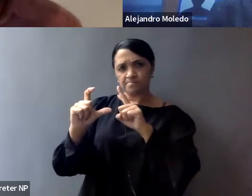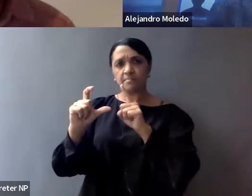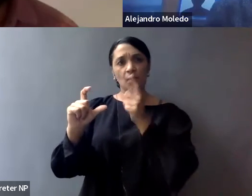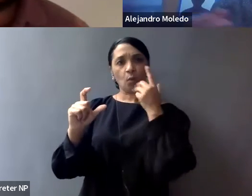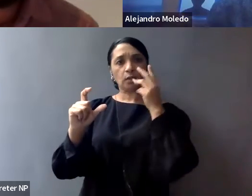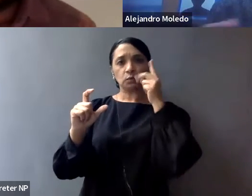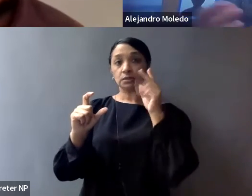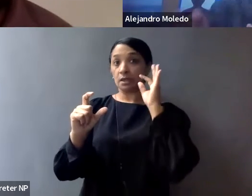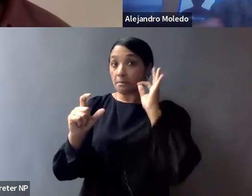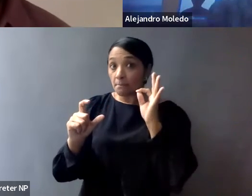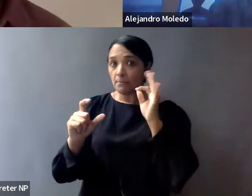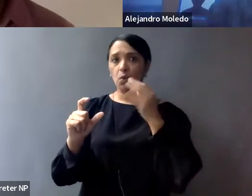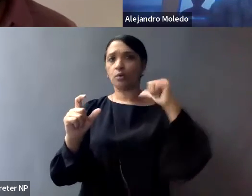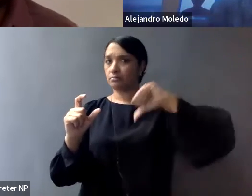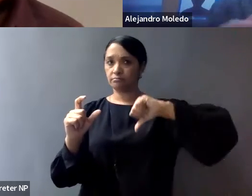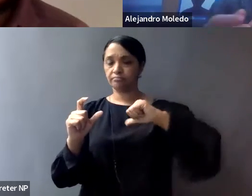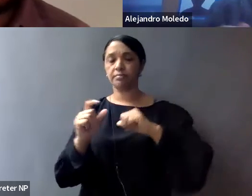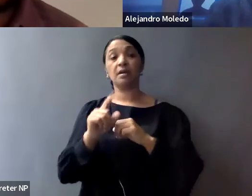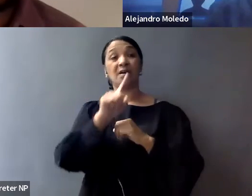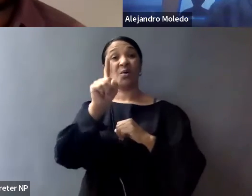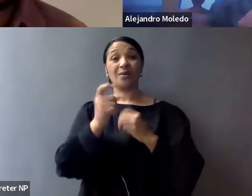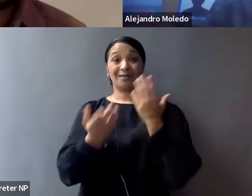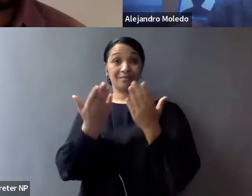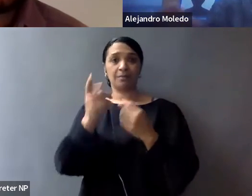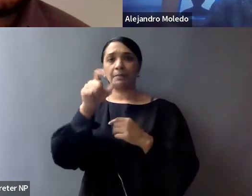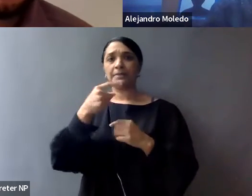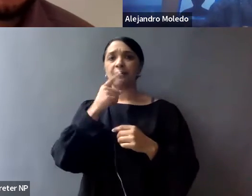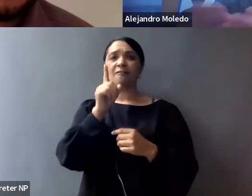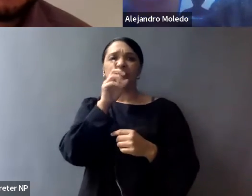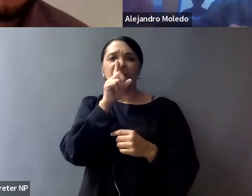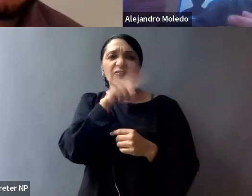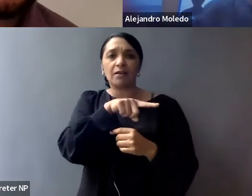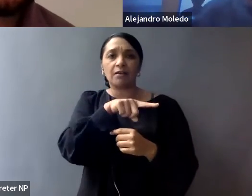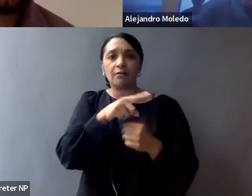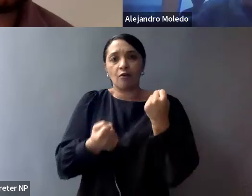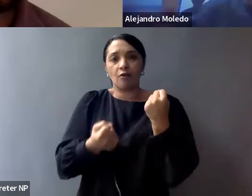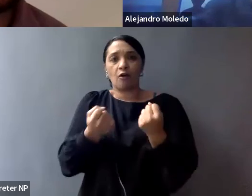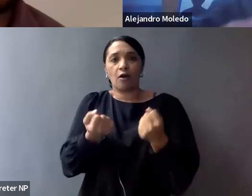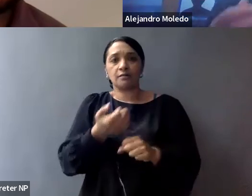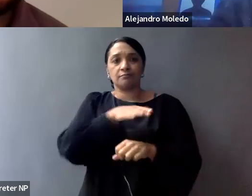Because you may come with a fake parking card from another EU country,